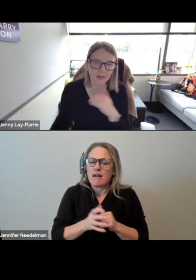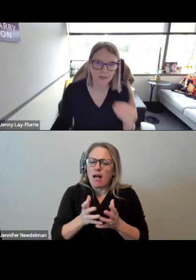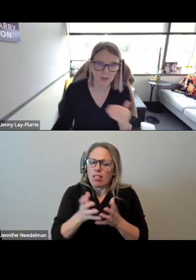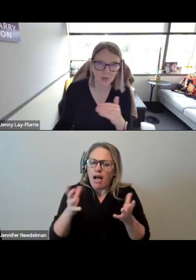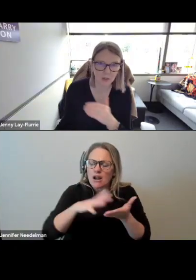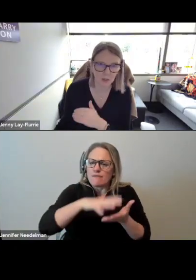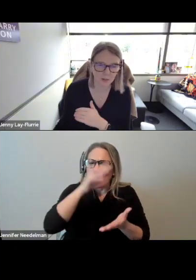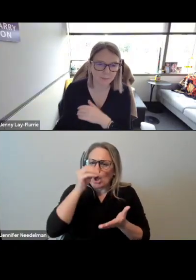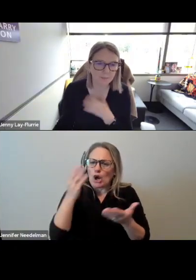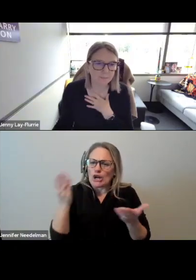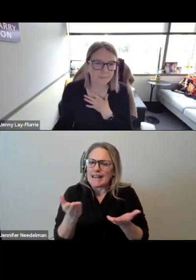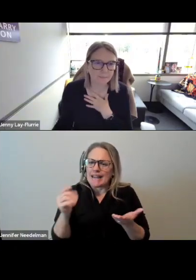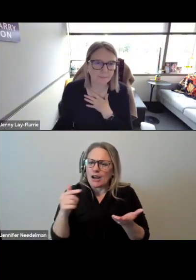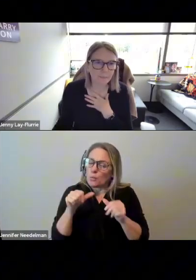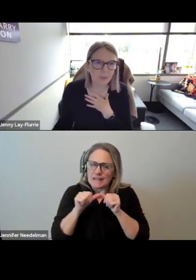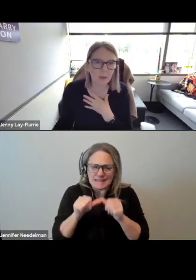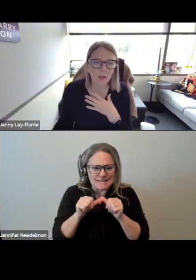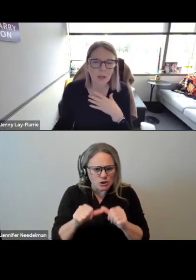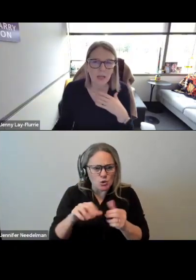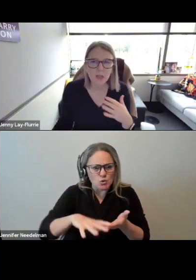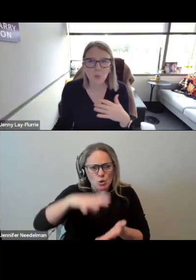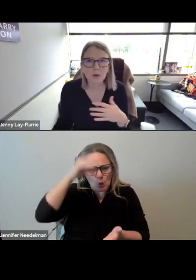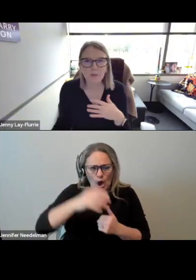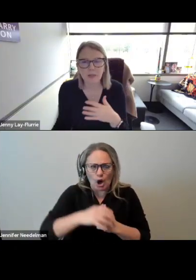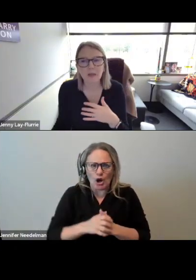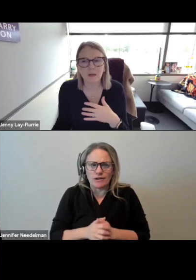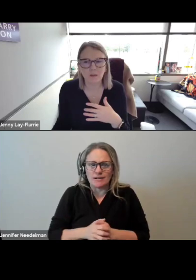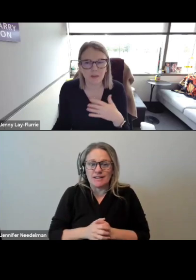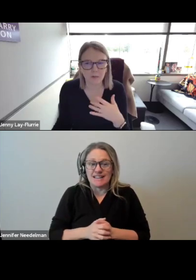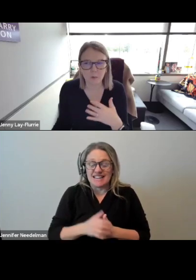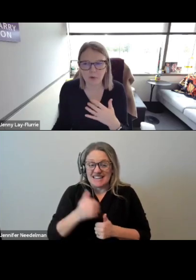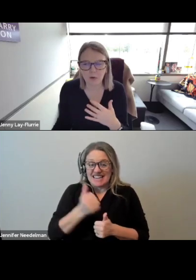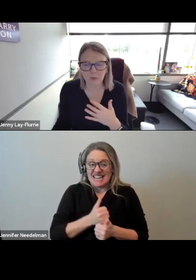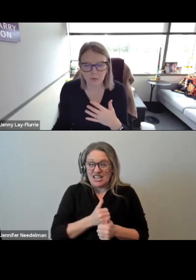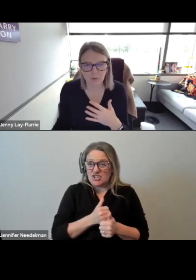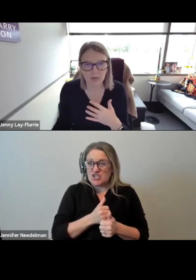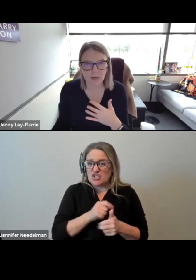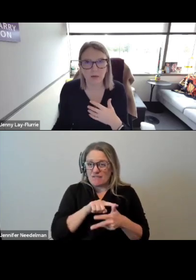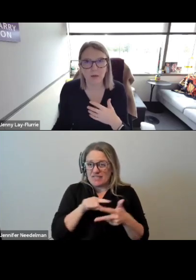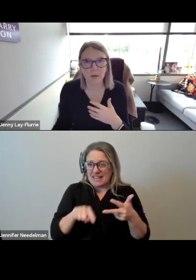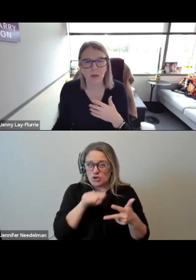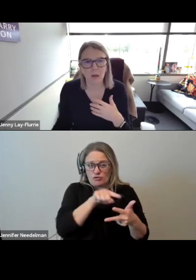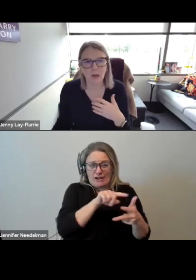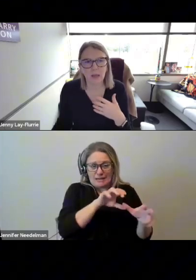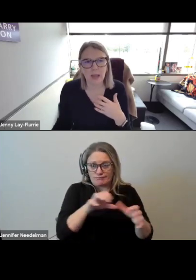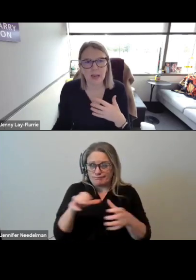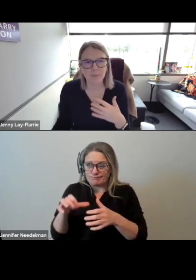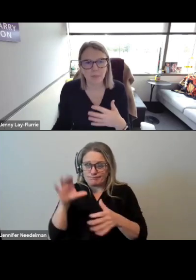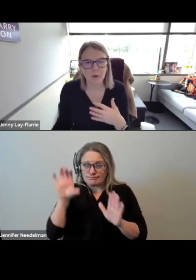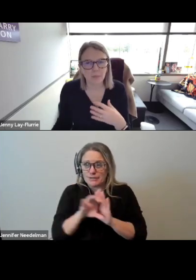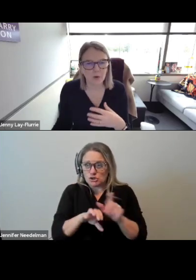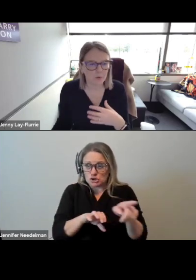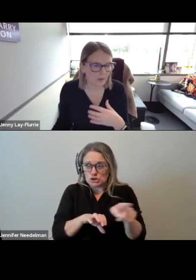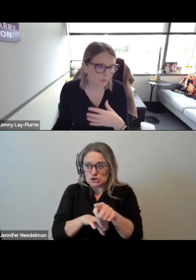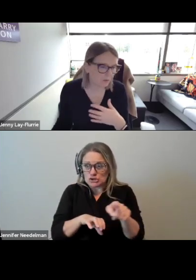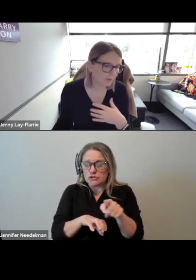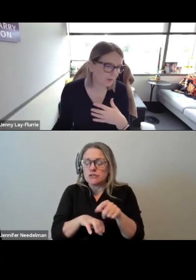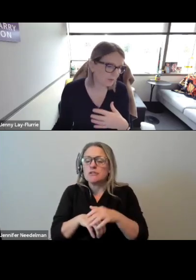and we continue to learn. Each one of these, and there's three on the screen, came from those inclusive